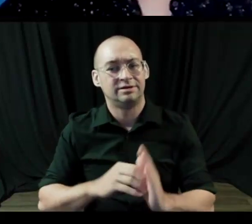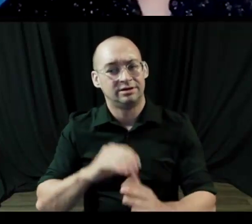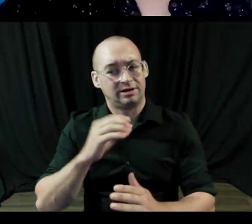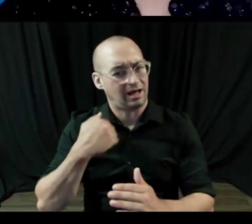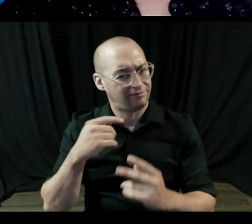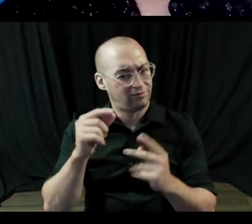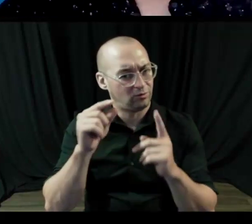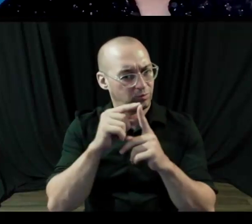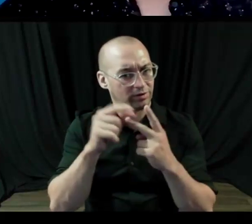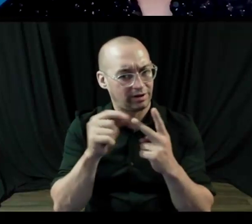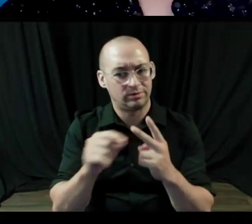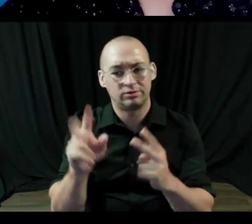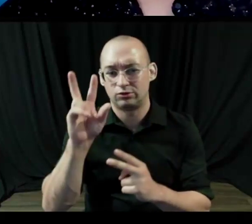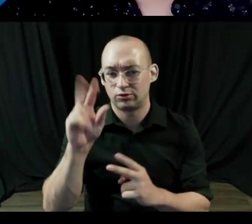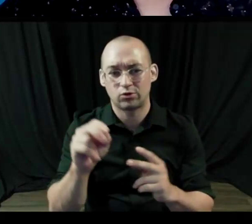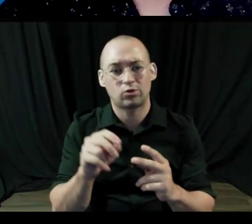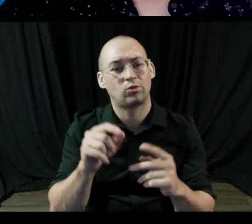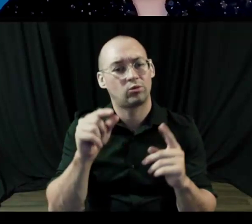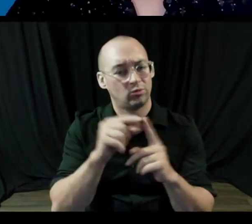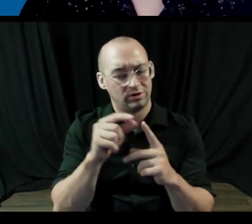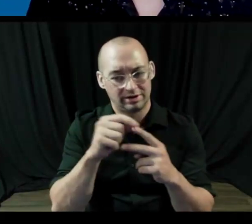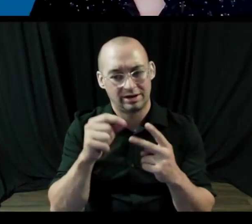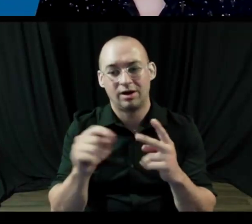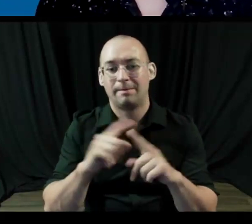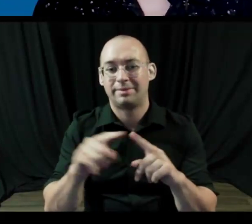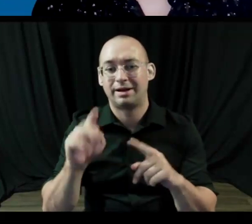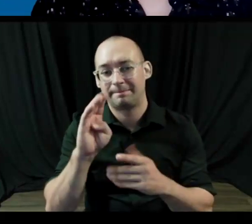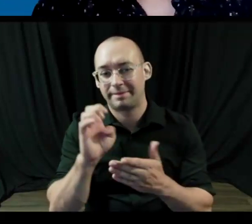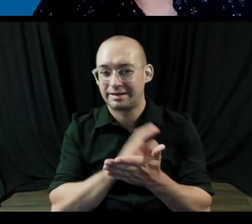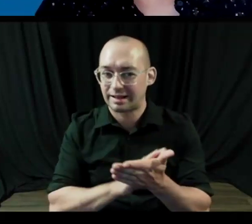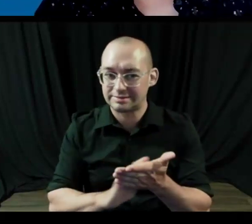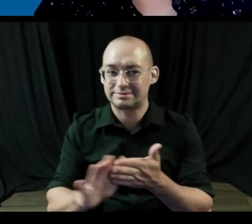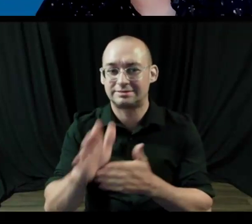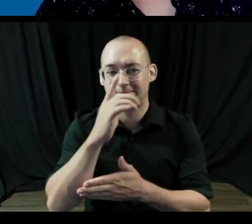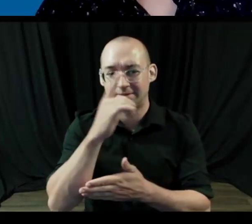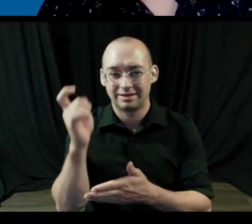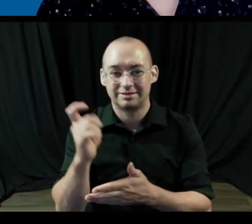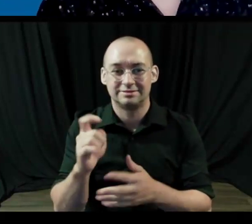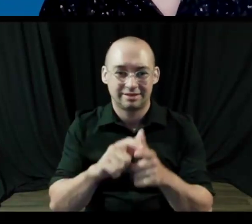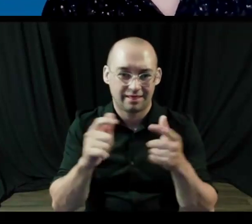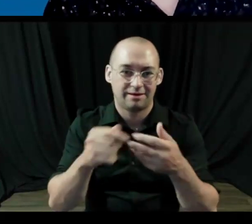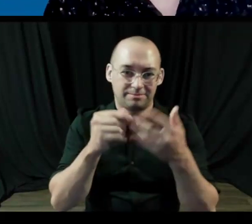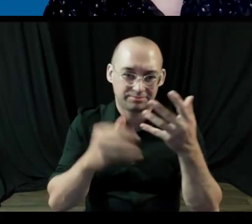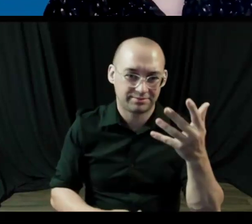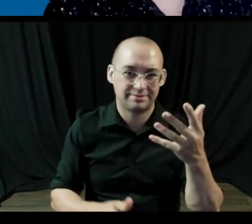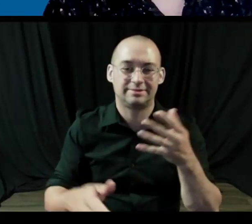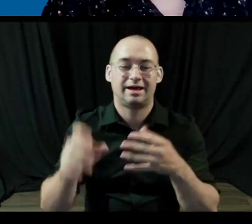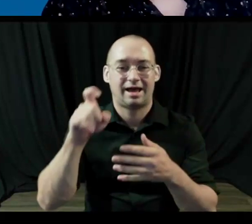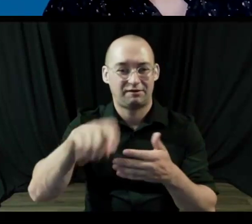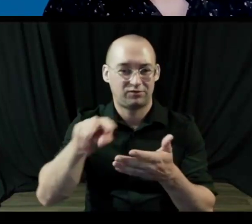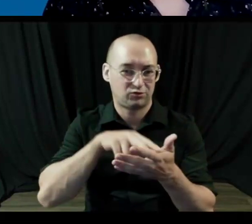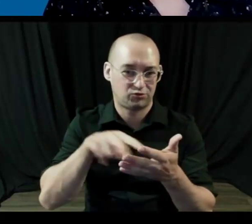There's no word, count but be kind. Be kind to our staff. As we do have to read that word by word,